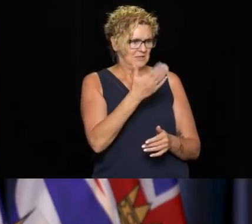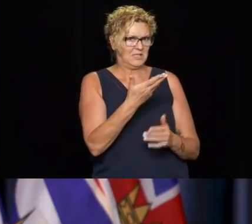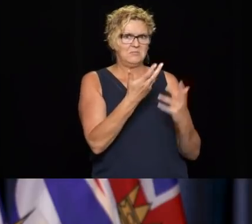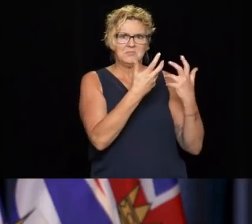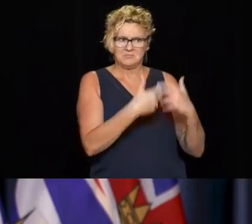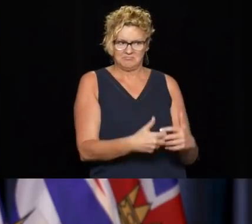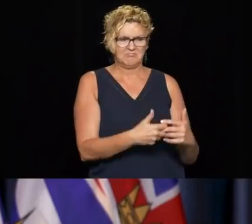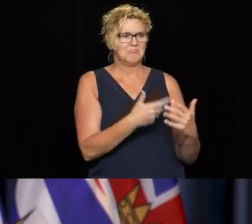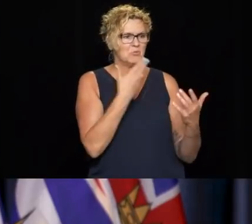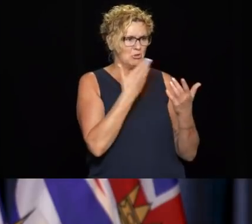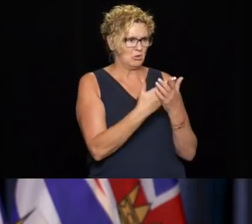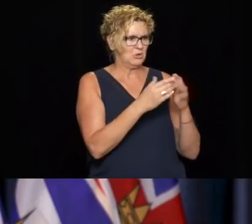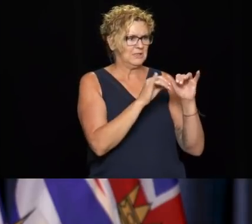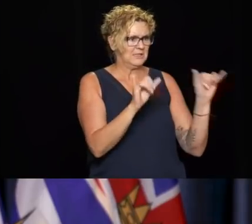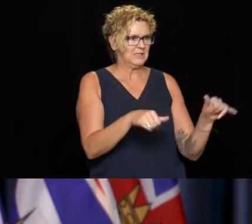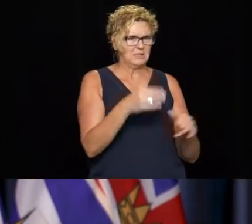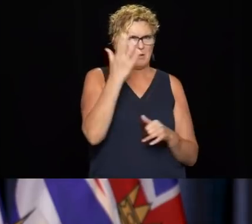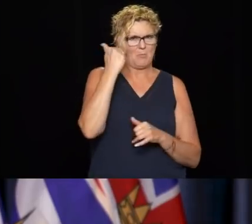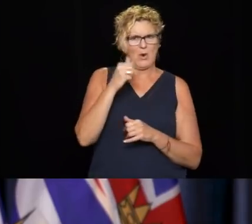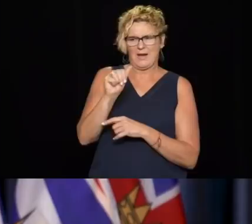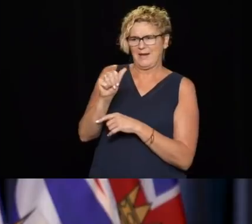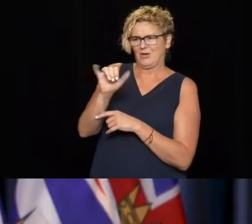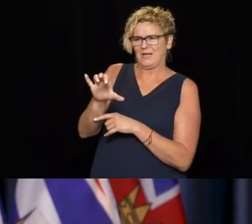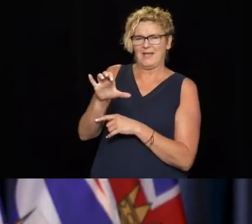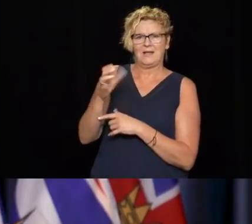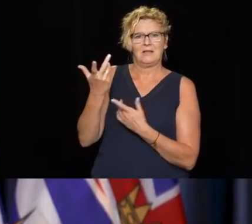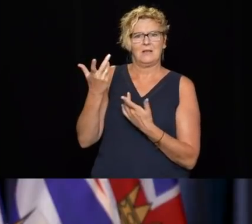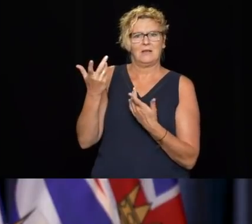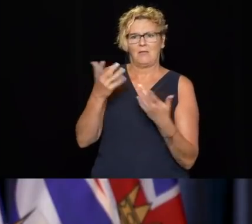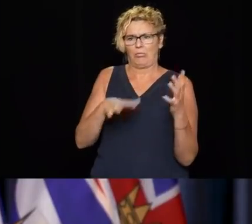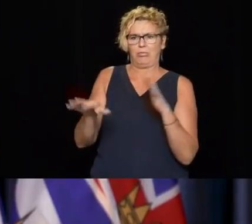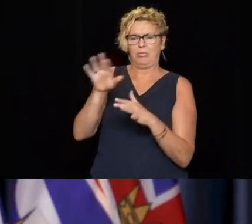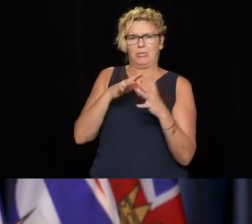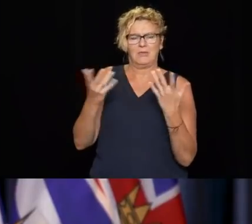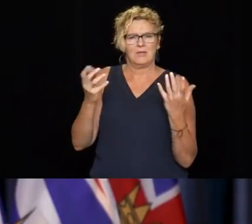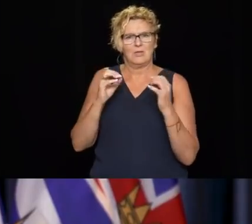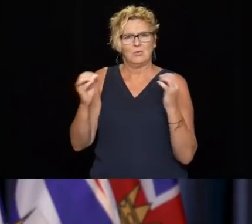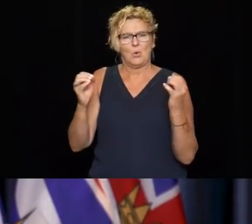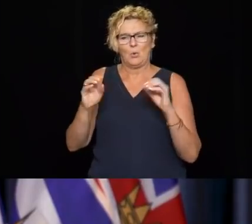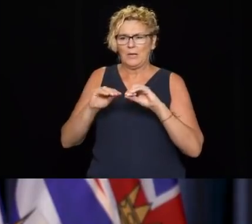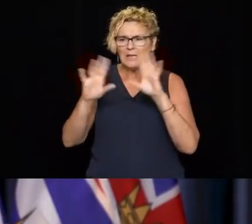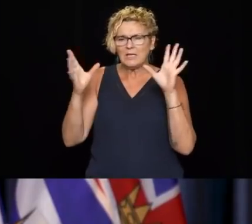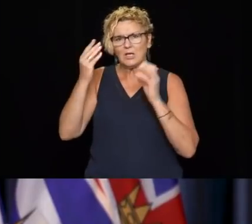where they are sitting in what is beside them west I can figure it out